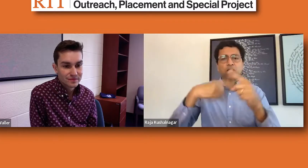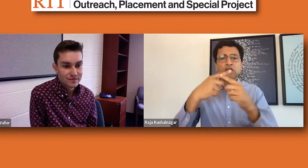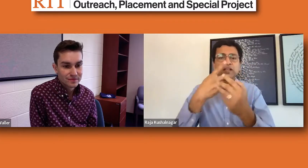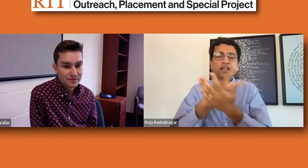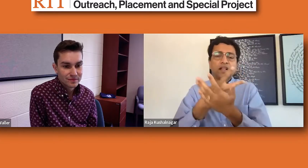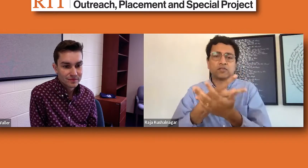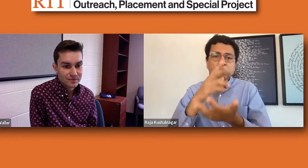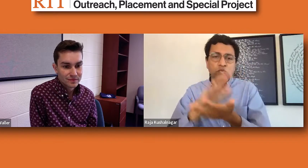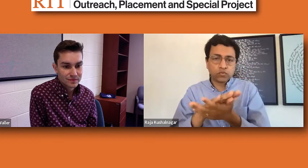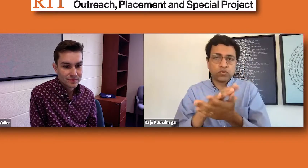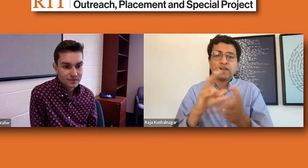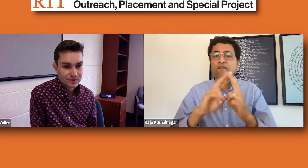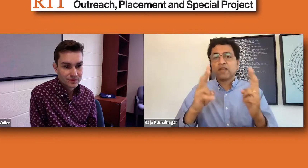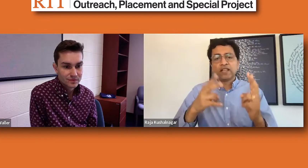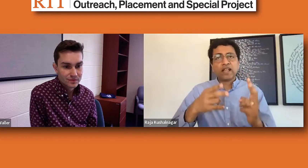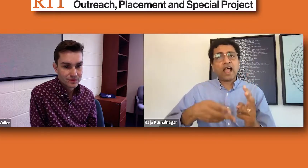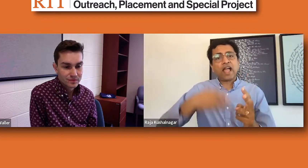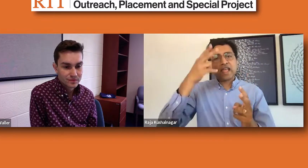So it gets them thinking about graduate school.